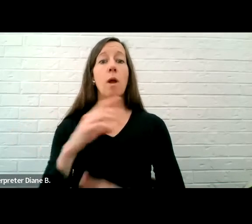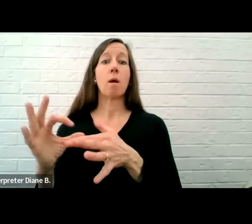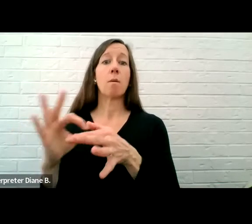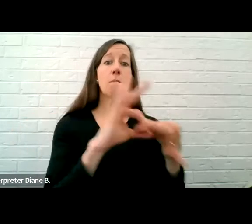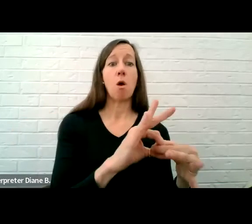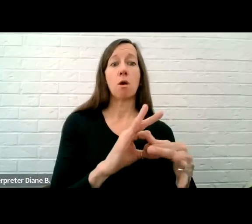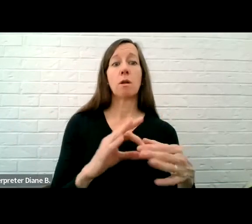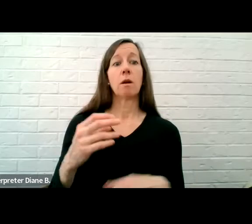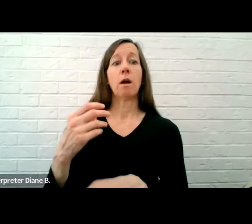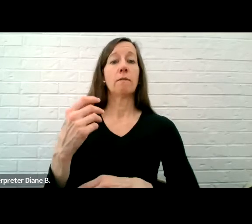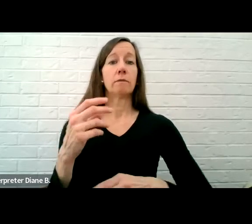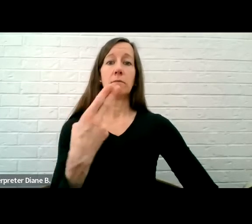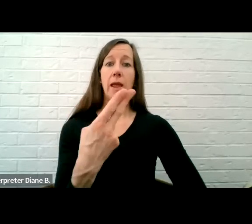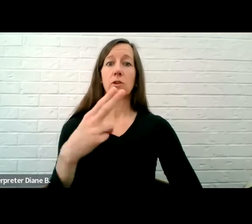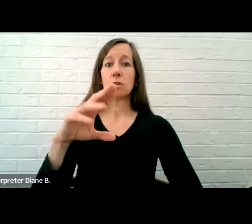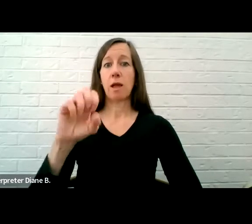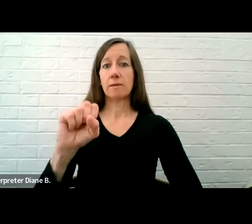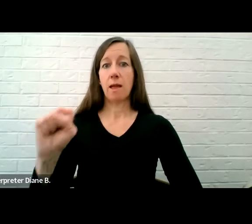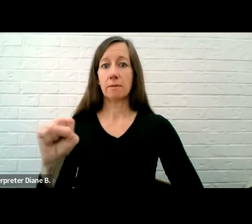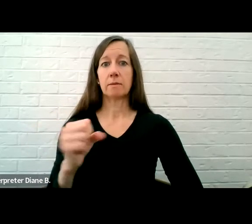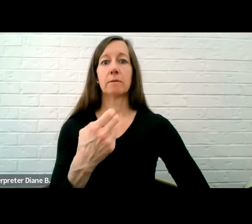We fund disability in aging organizations that